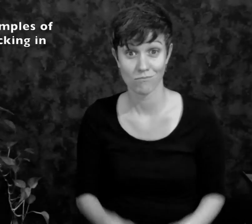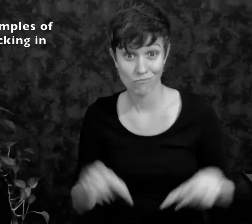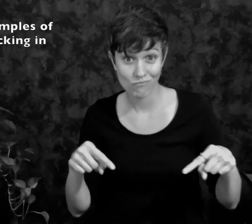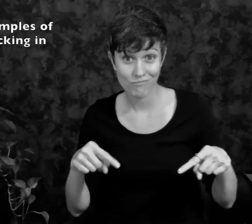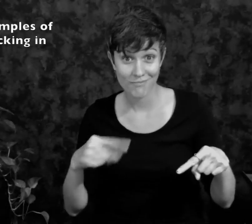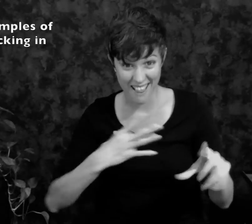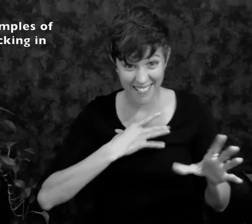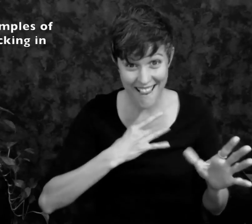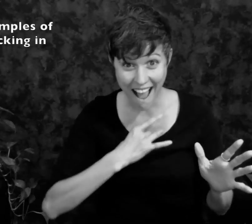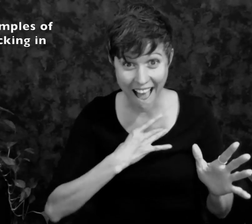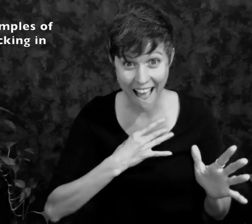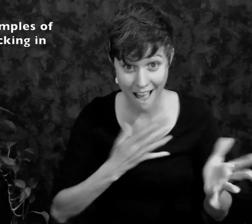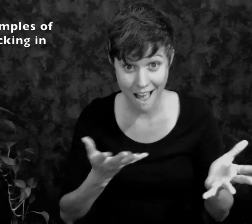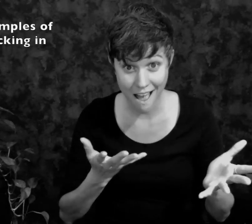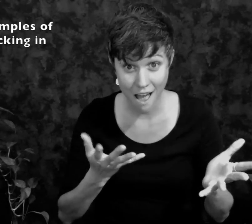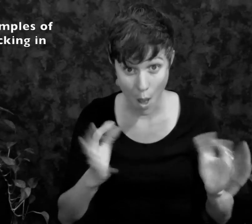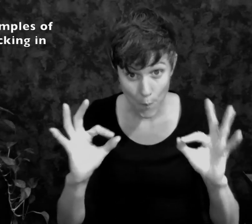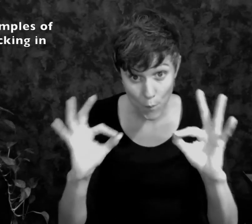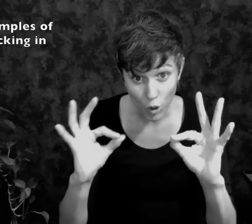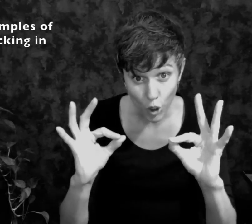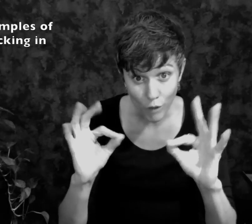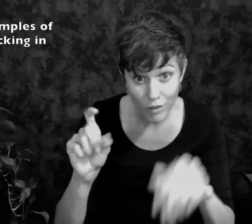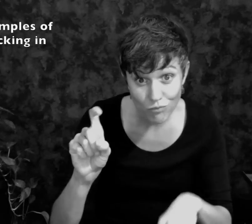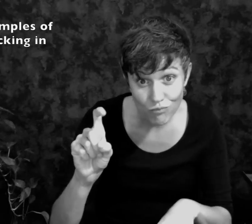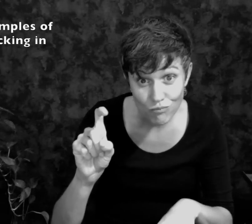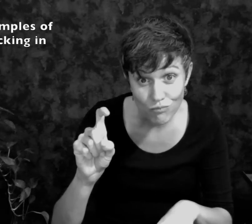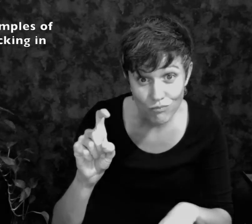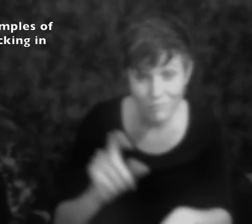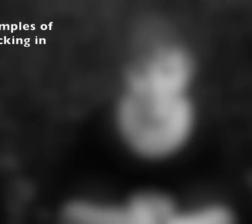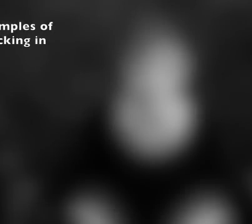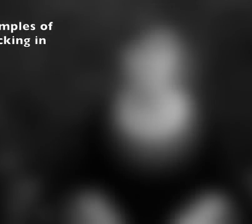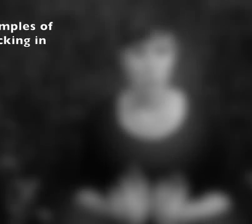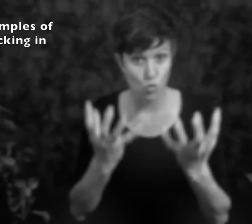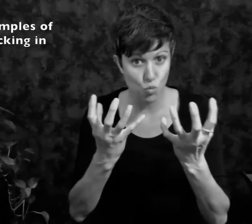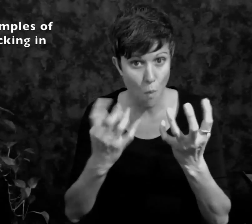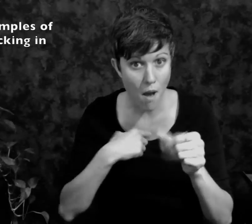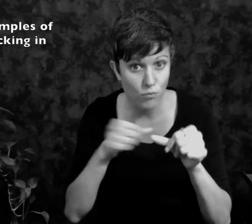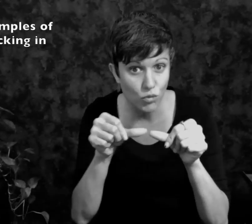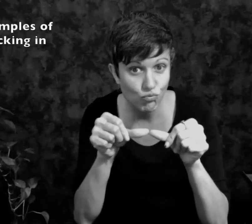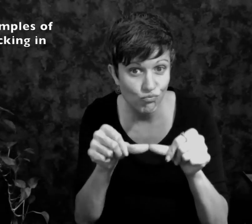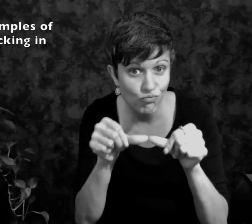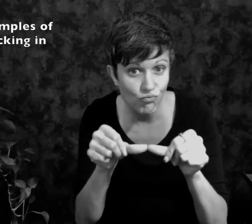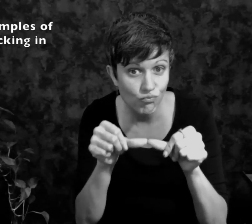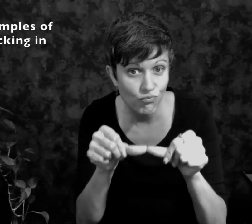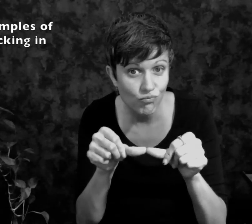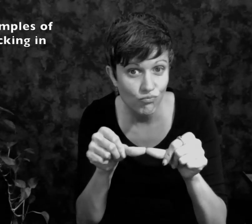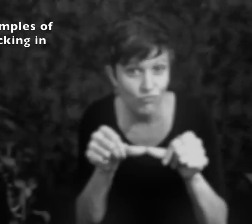Do you like this? Is it good? Do you want me to keep going?